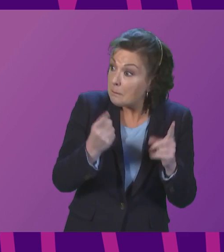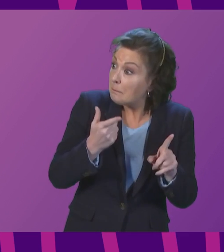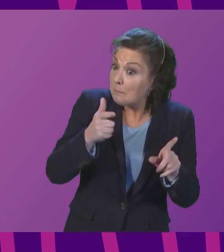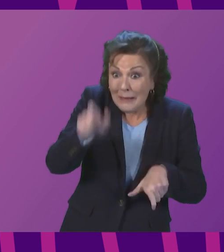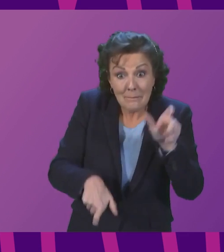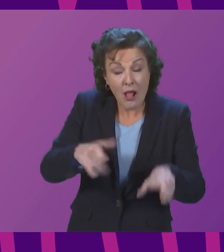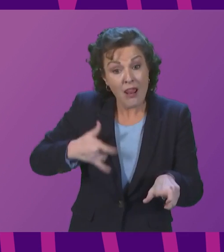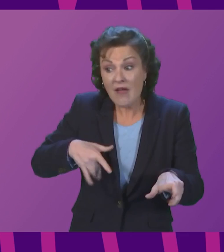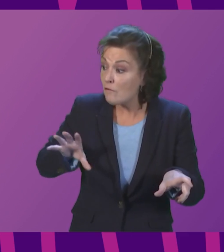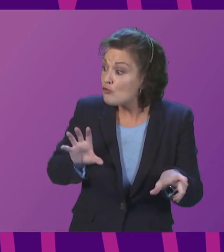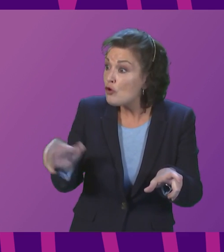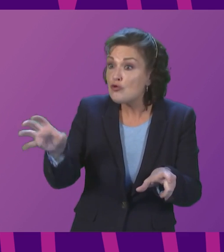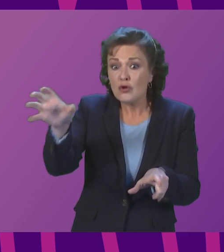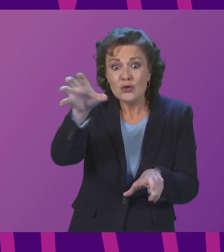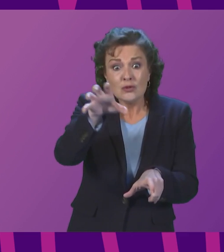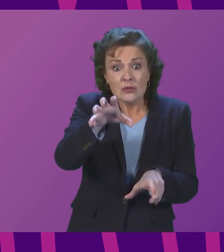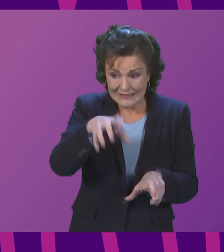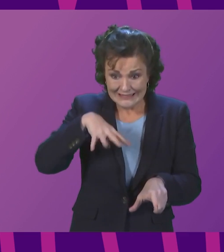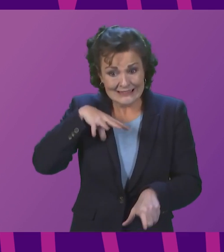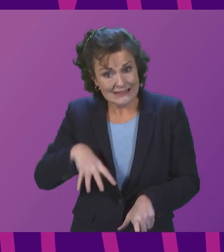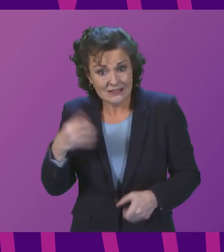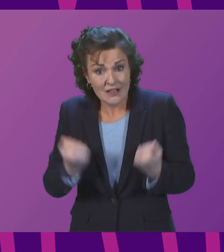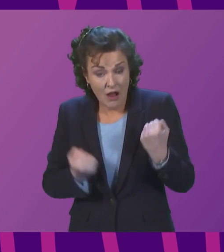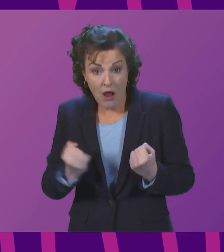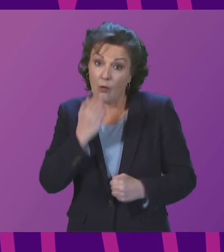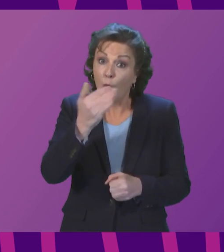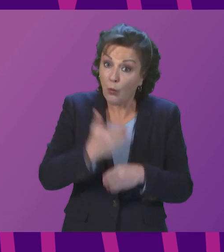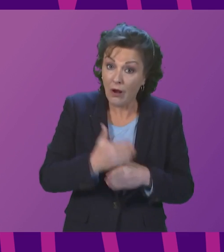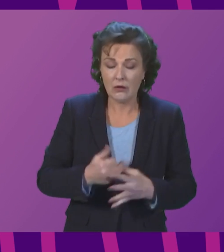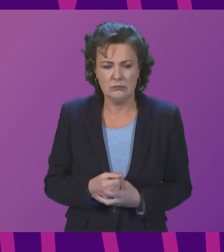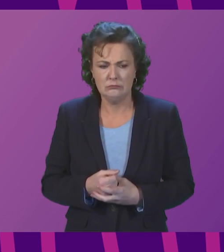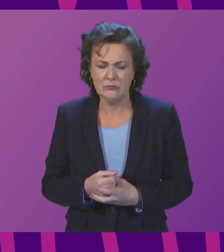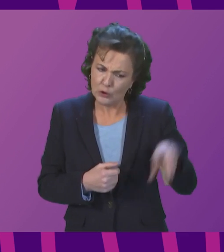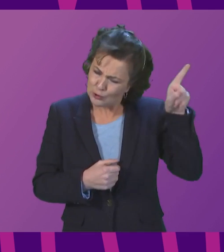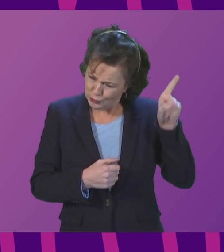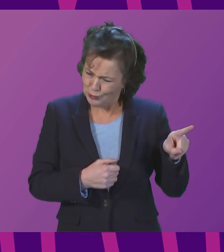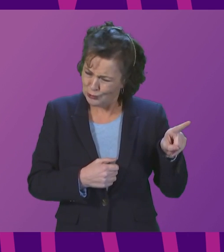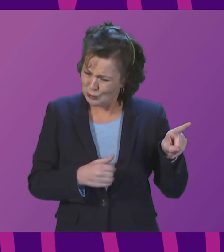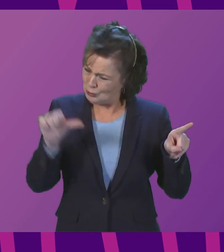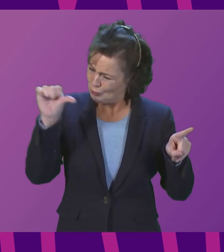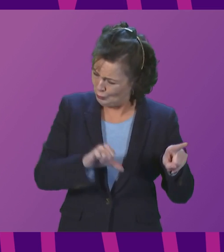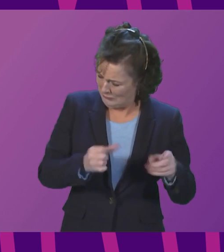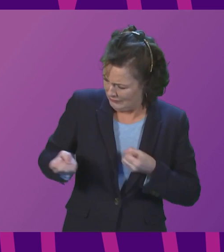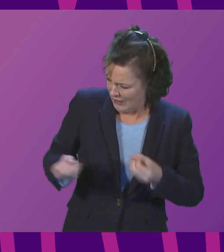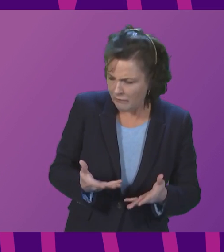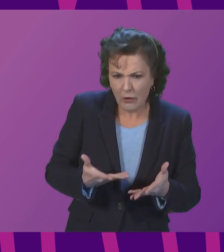areas, need their car to get to work. Instead of delivering better public transport to make up for the difference, her Government